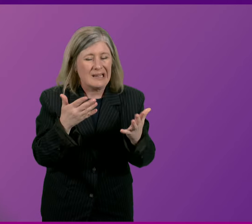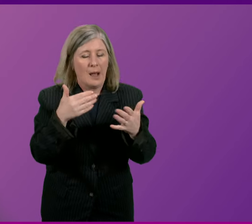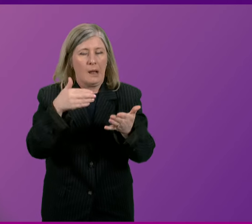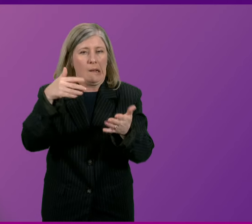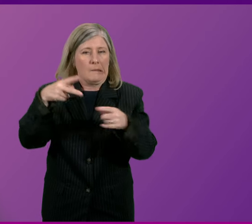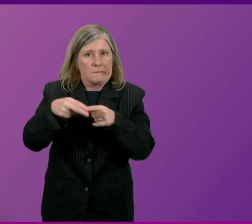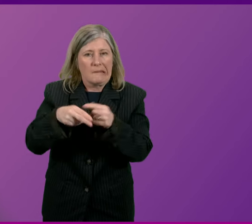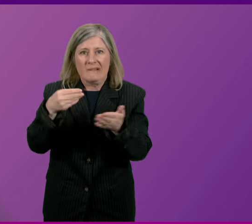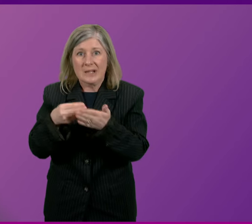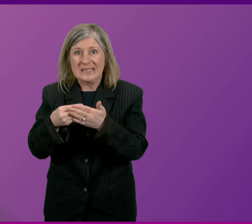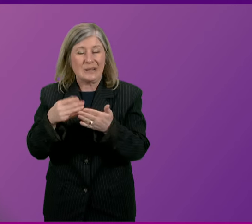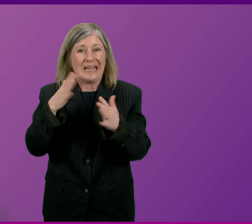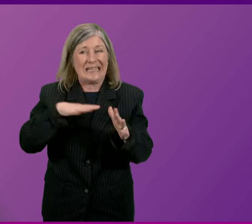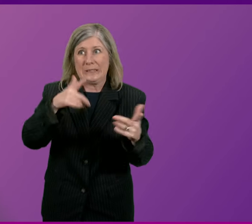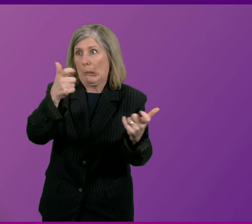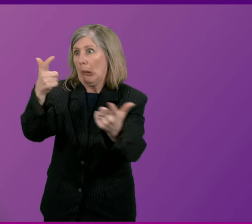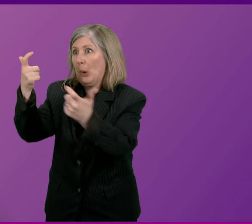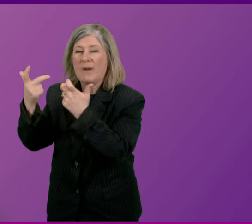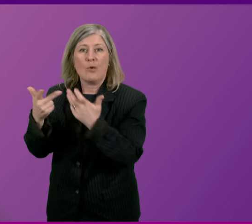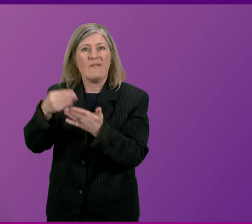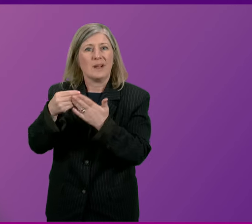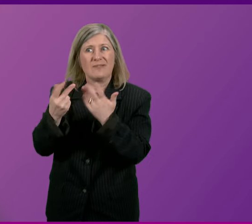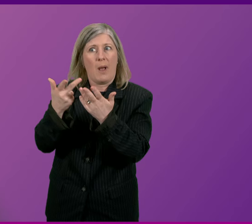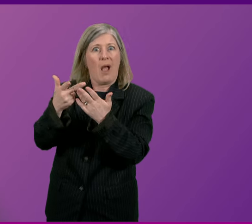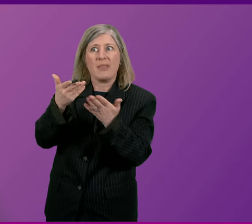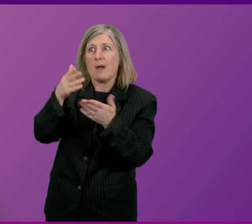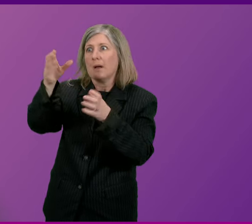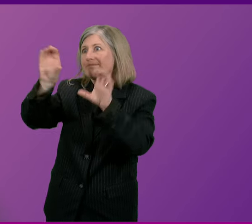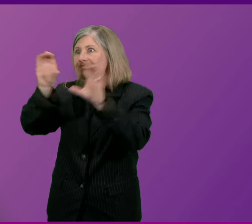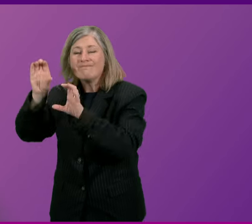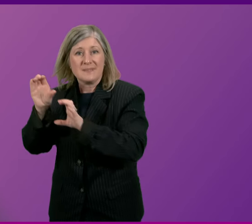outwith the Scottish Government in future. Why has the Scottish Government once again